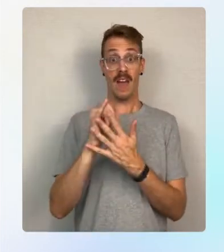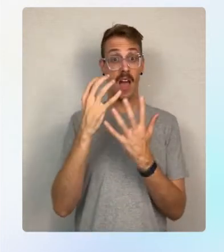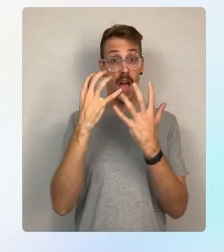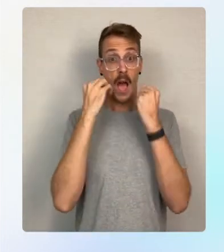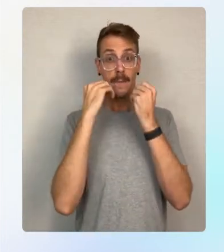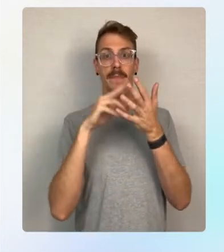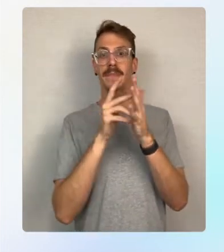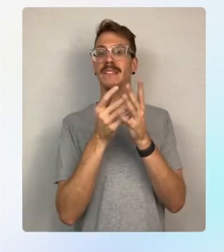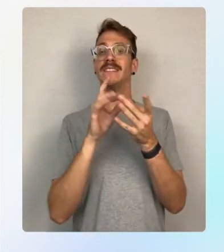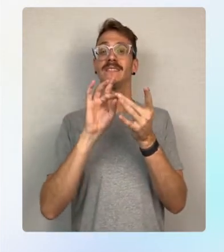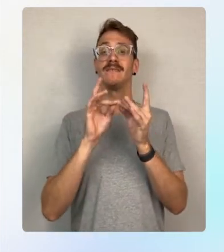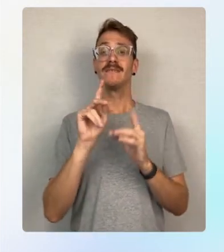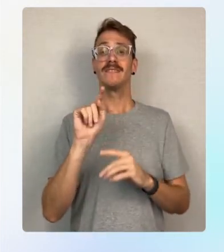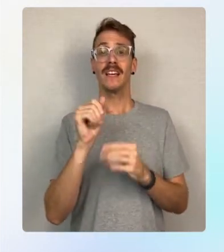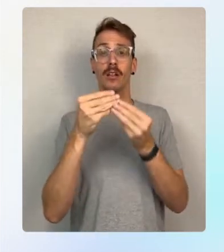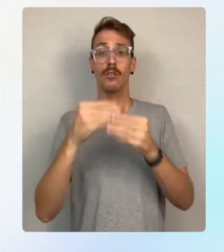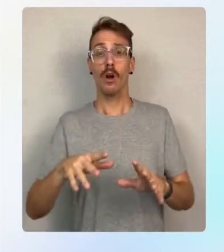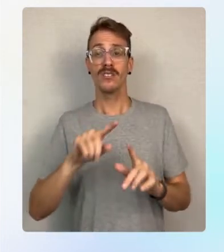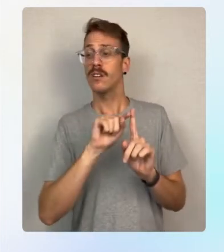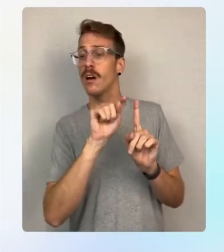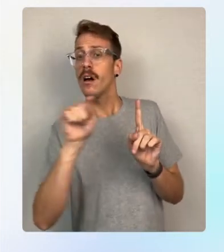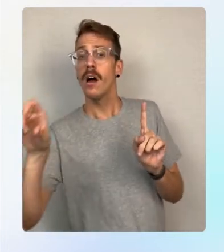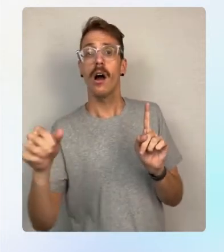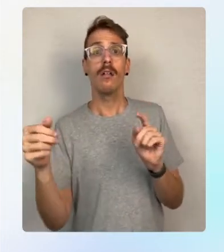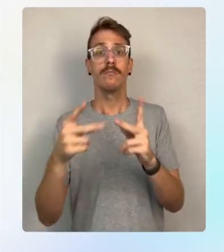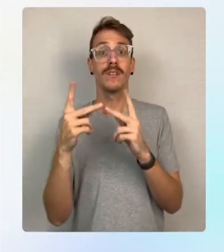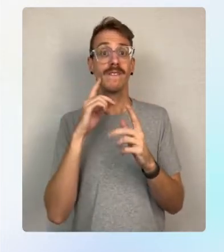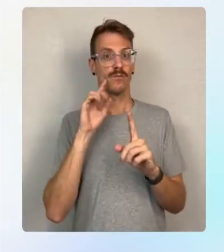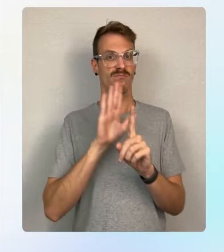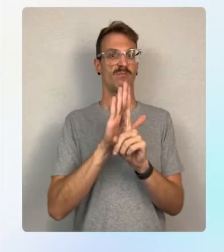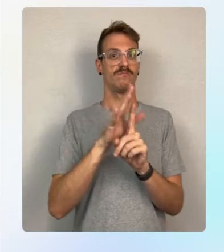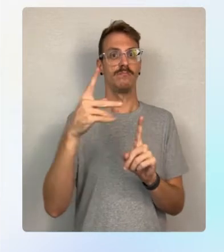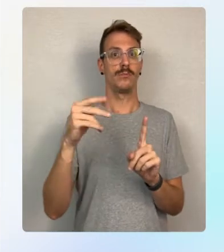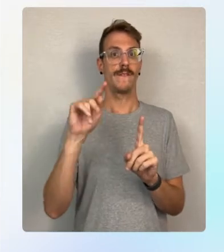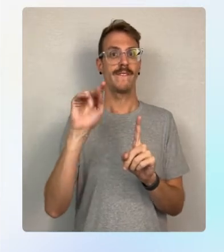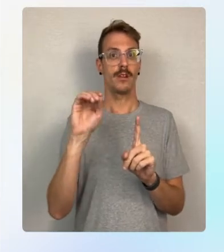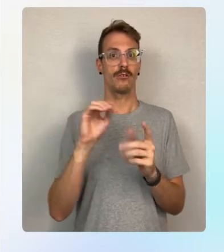and that can lead to data loss on other data sources for your Perfetto Trace.